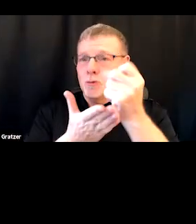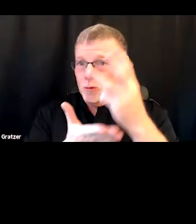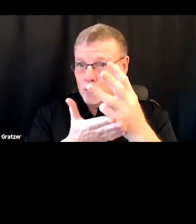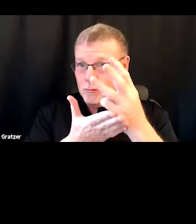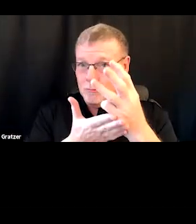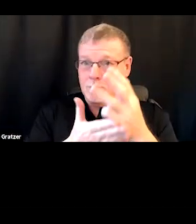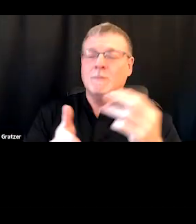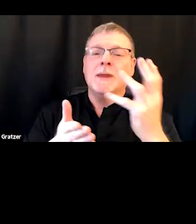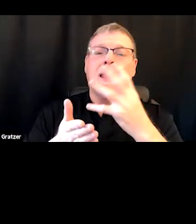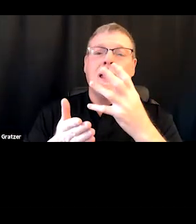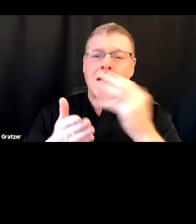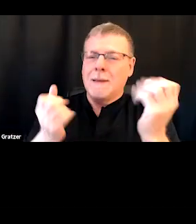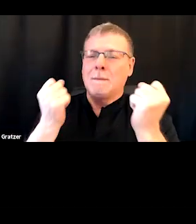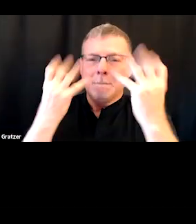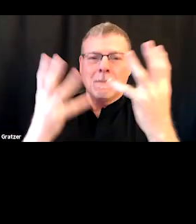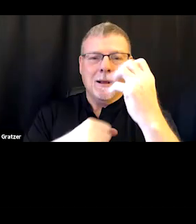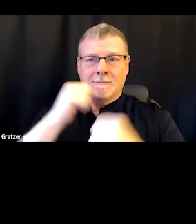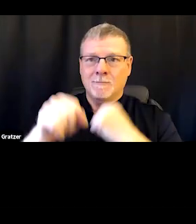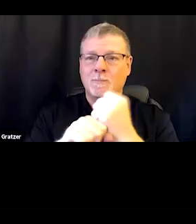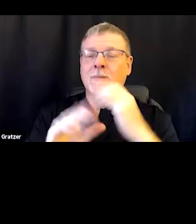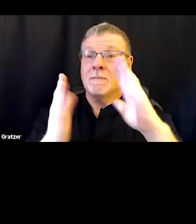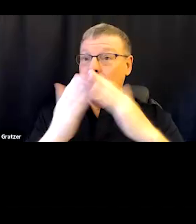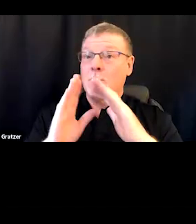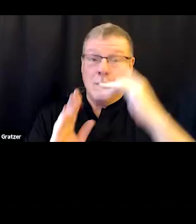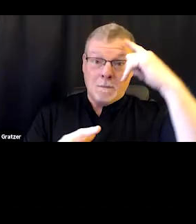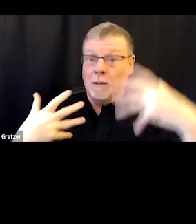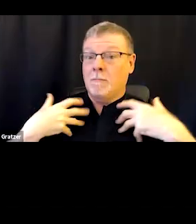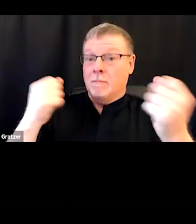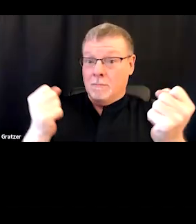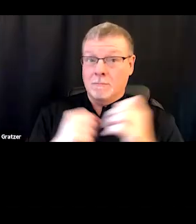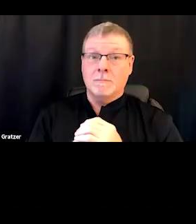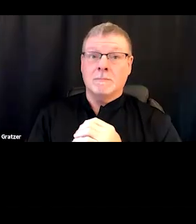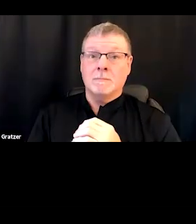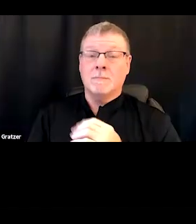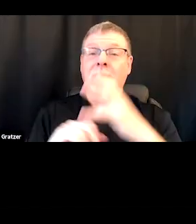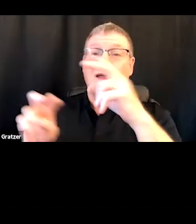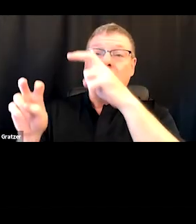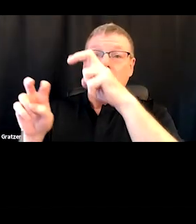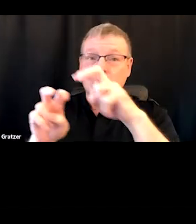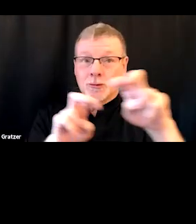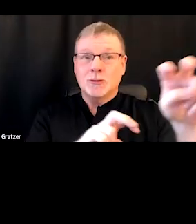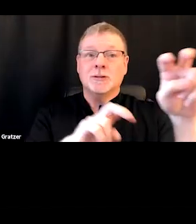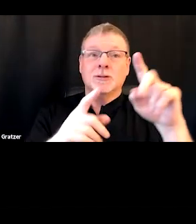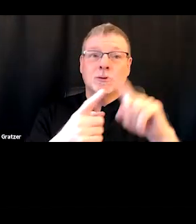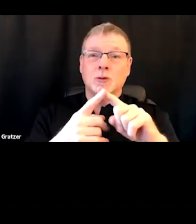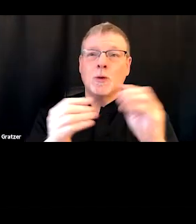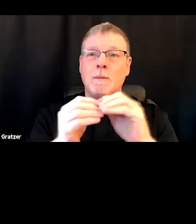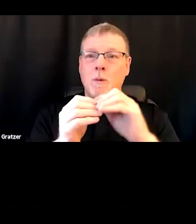and have spent many years in community mental health and transitioned into more of the government sector